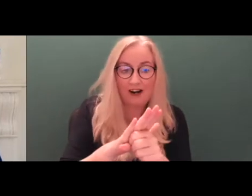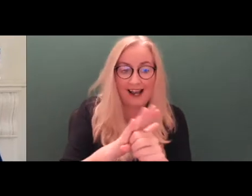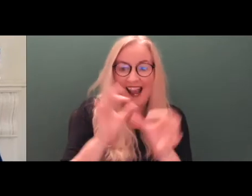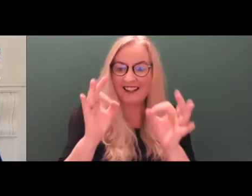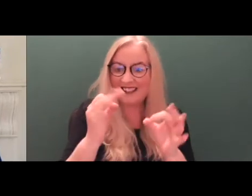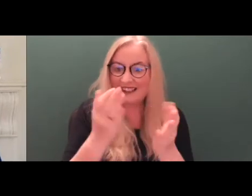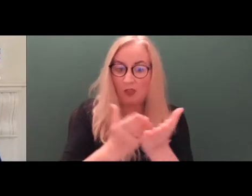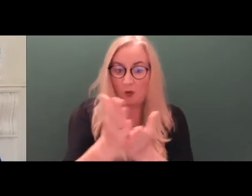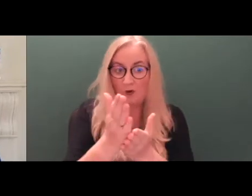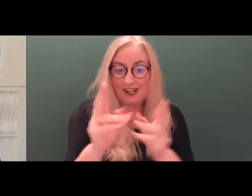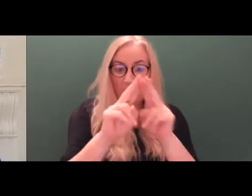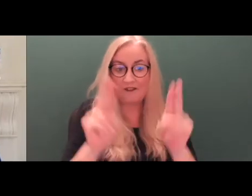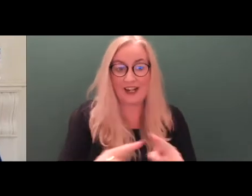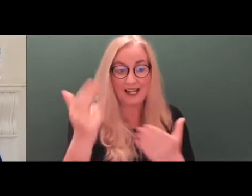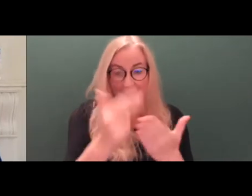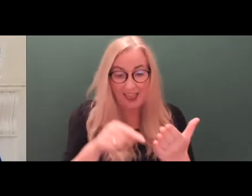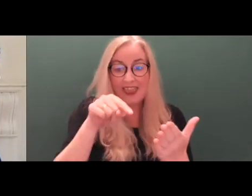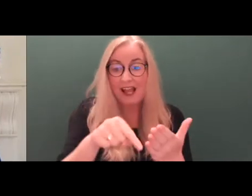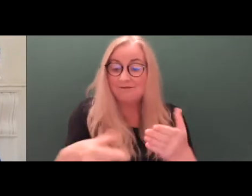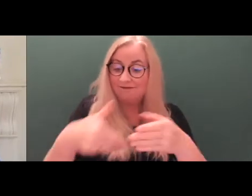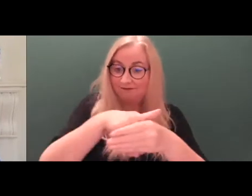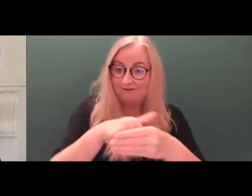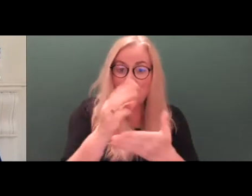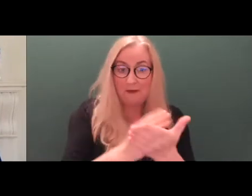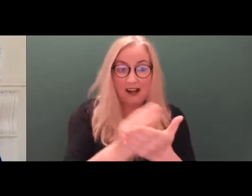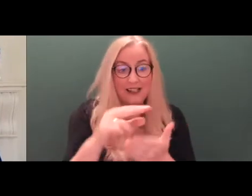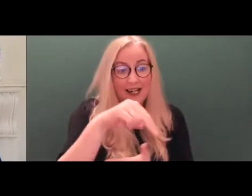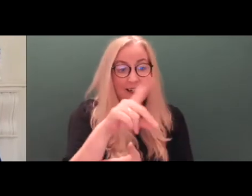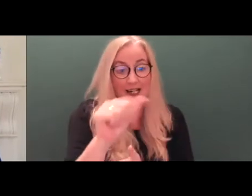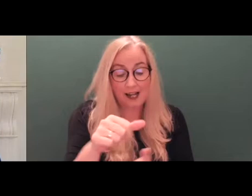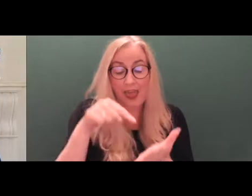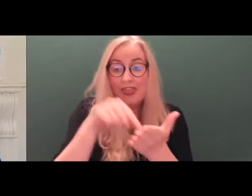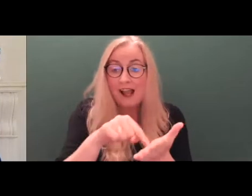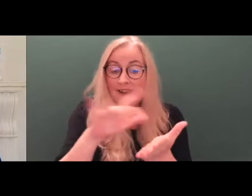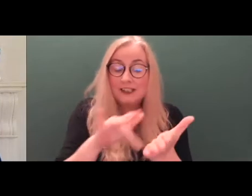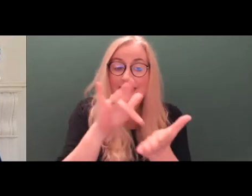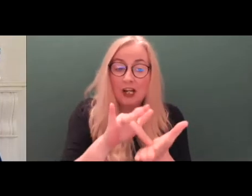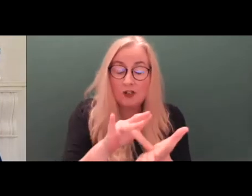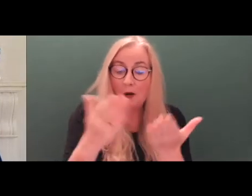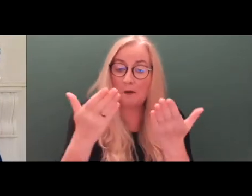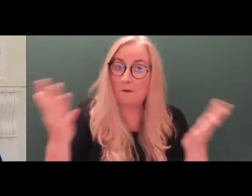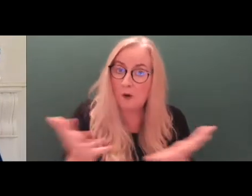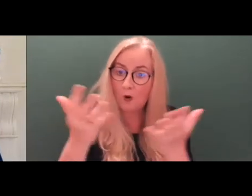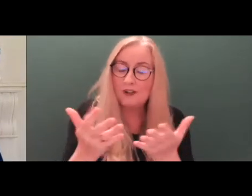which is part of the NDA. And that centre promotes the universal design of the built environment,